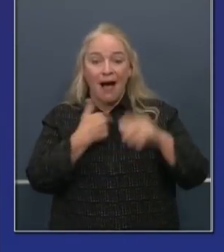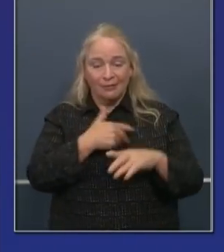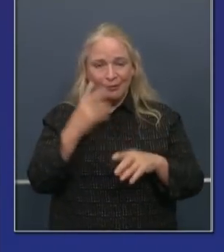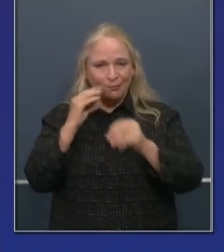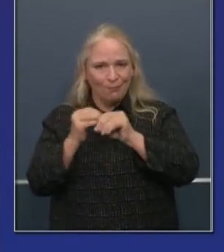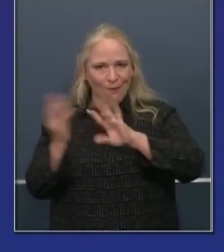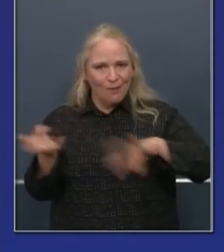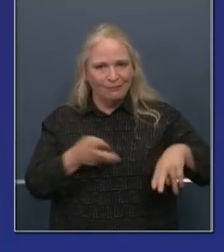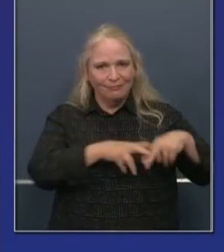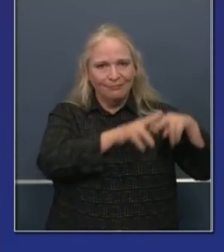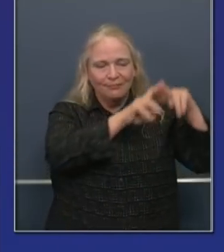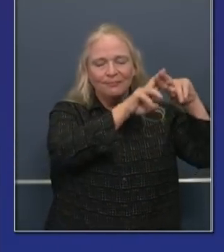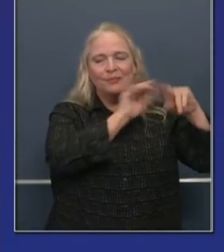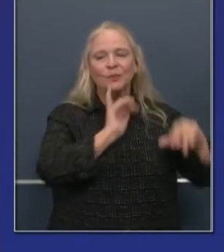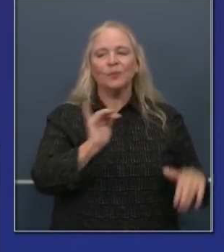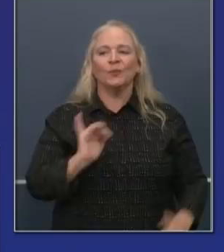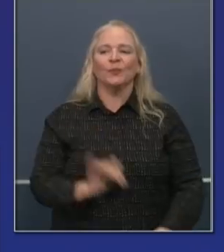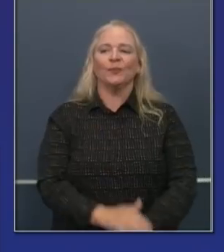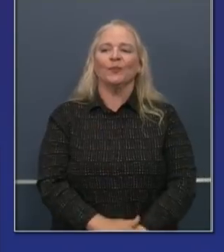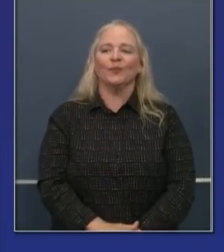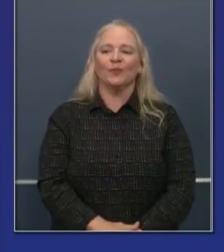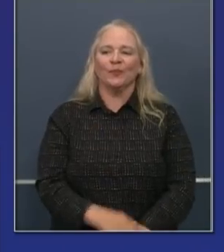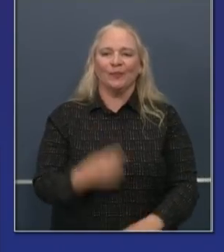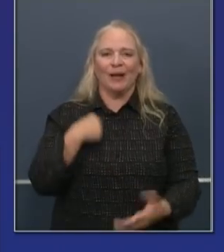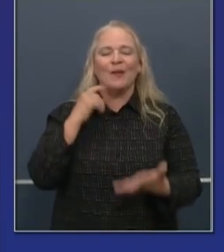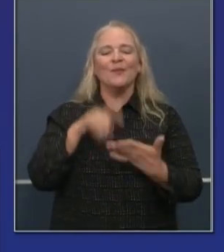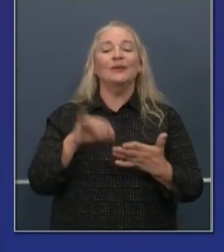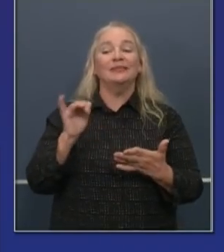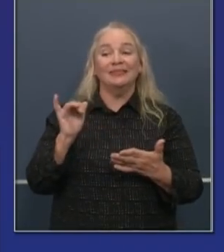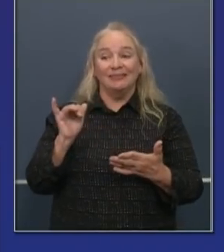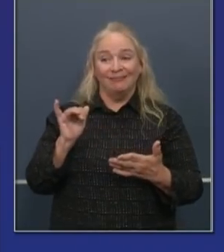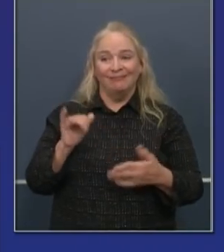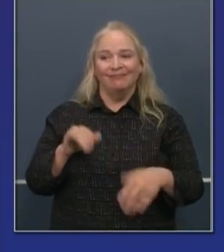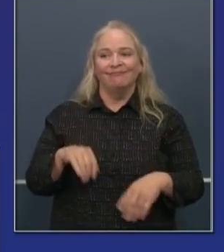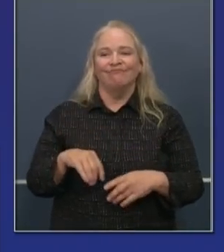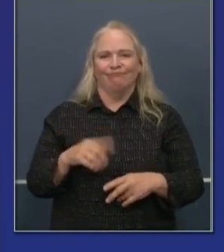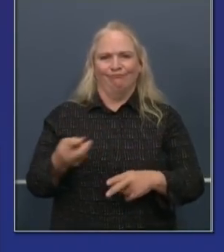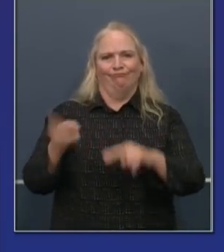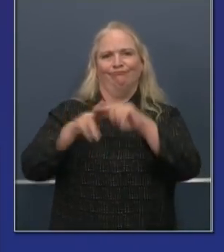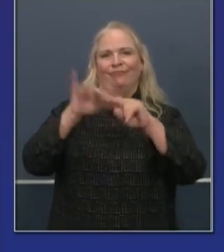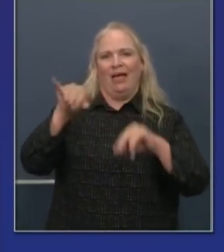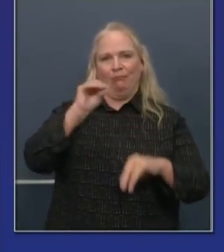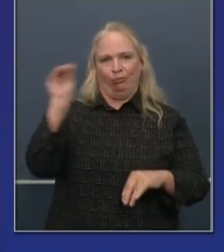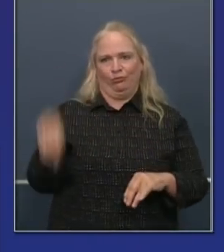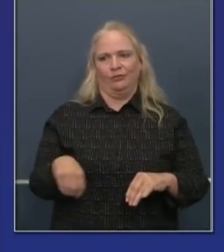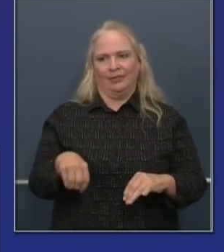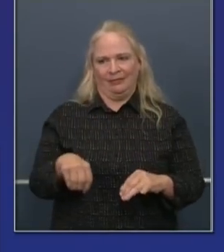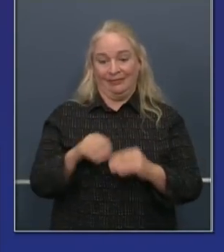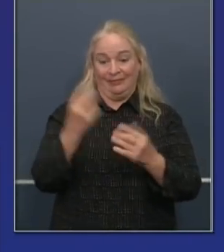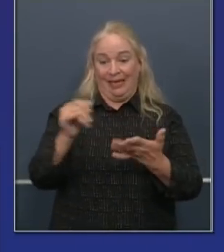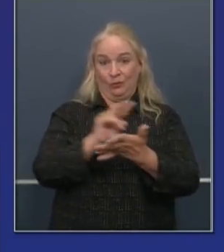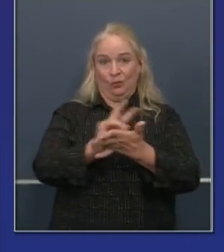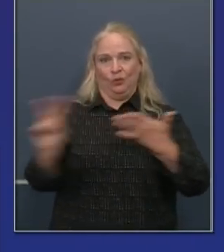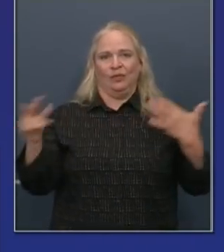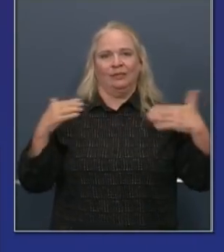ACCORDINGLY POSITIVITY RATES INCREASE AND WE INCREASE AND